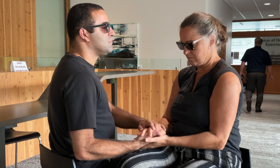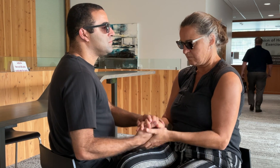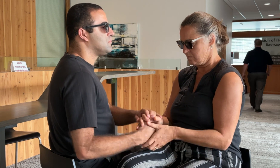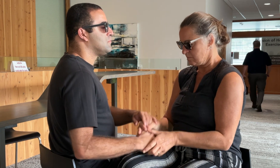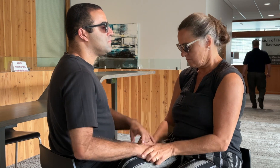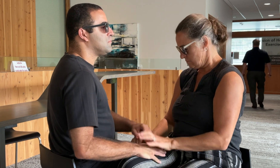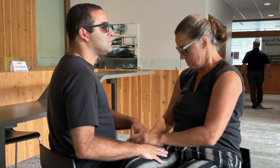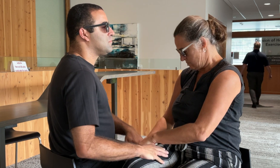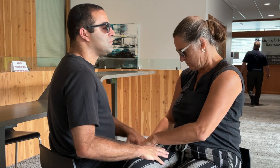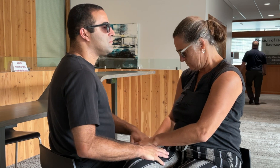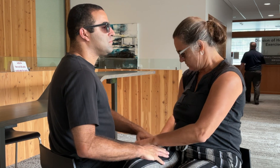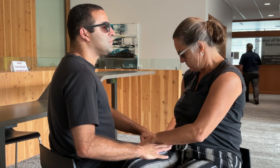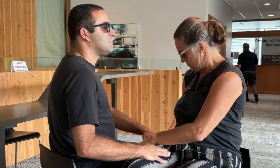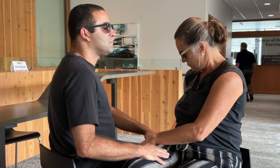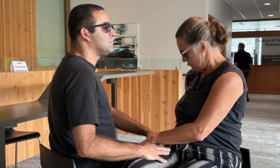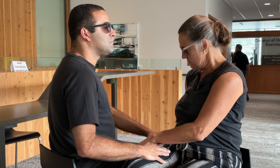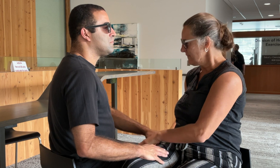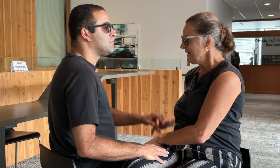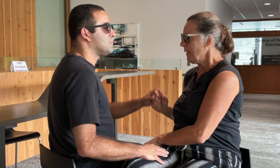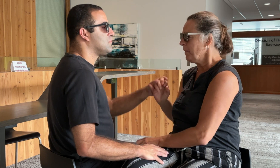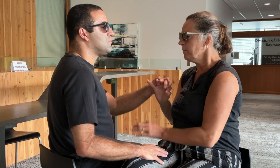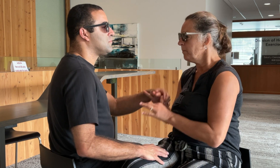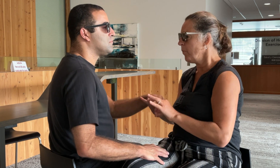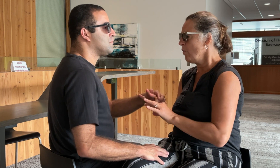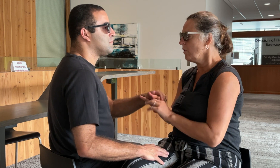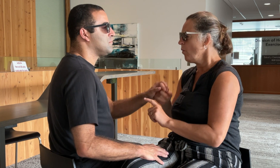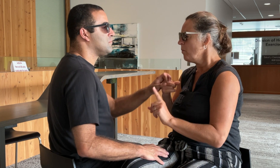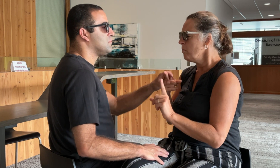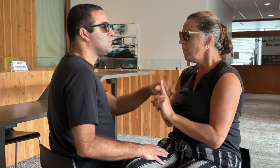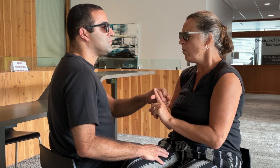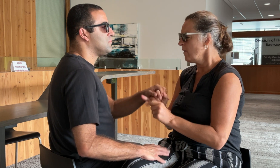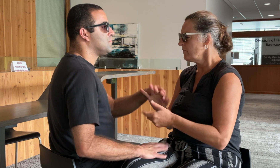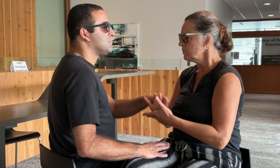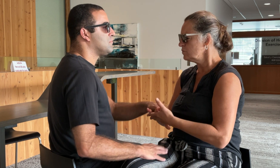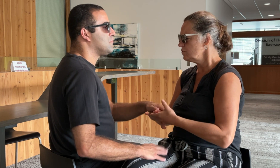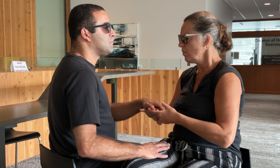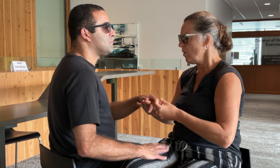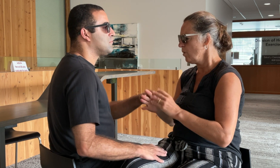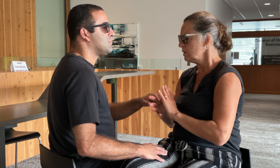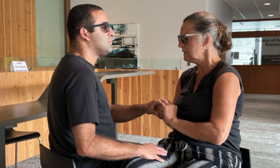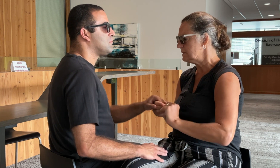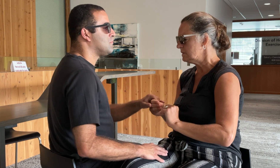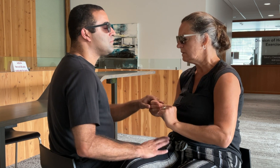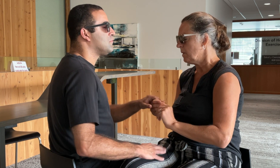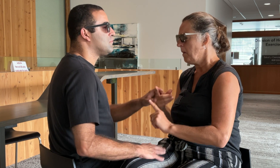The movement and contact points used re-enact the feeling of the point of the story so that the receiver